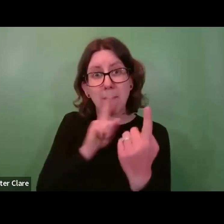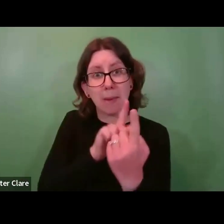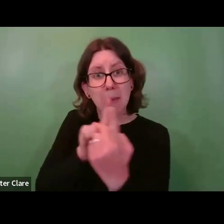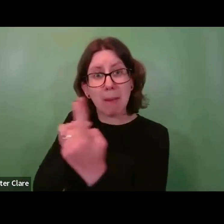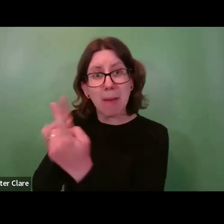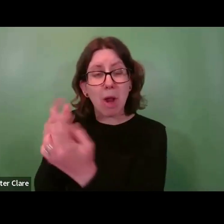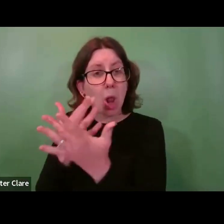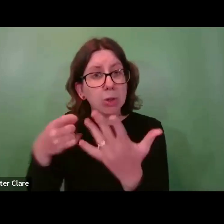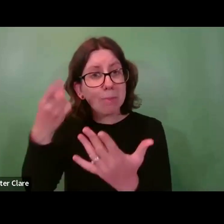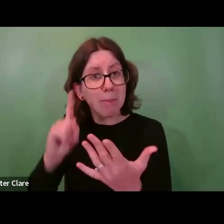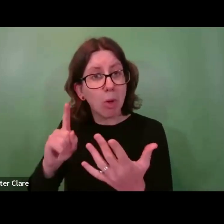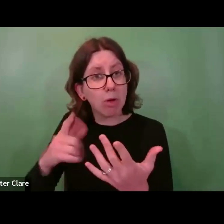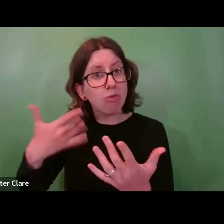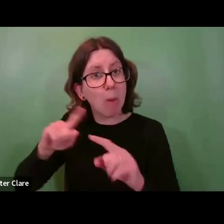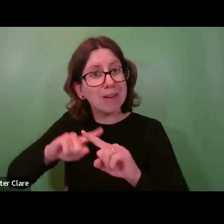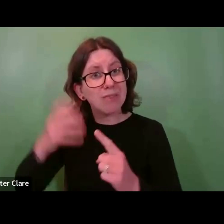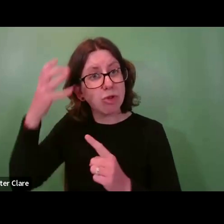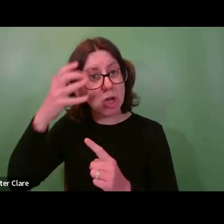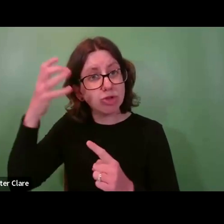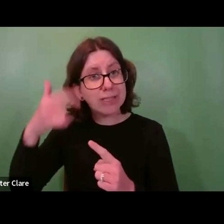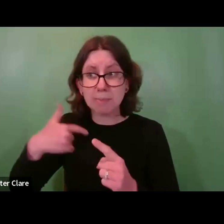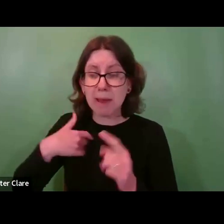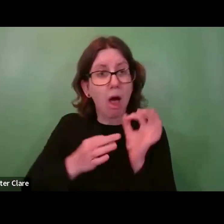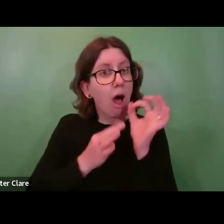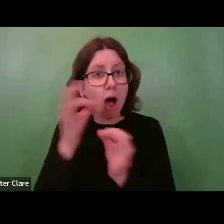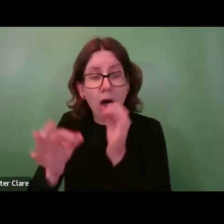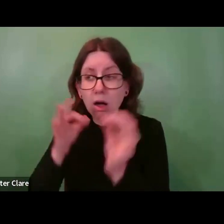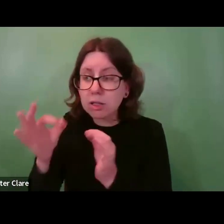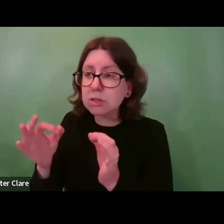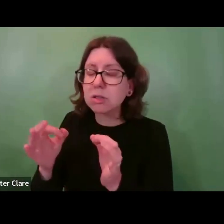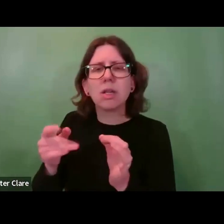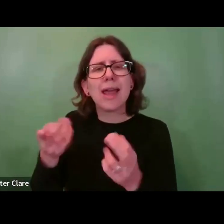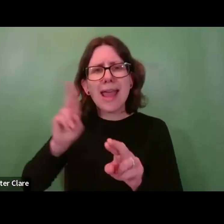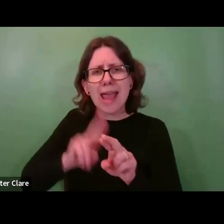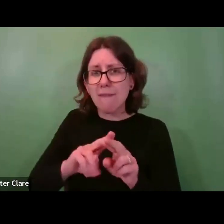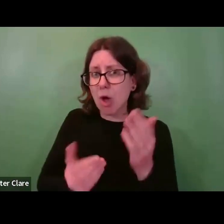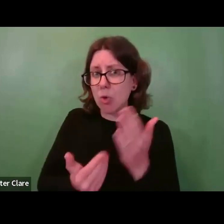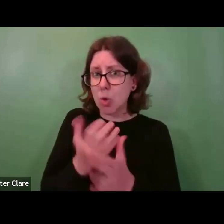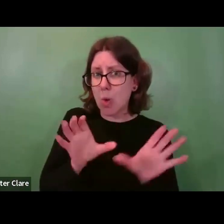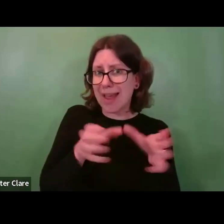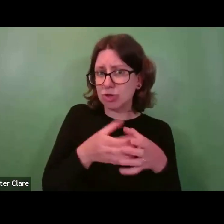and I said to them, "If we had this category, how many women would come from your country?" And then I went